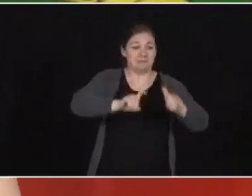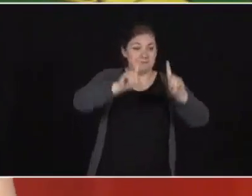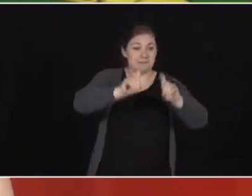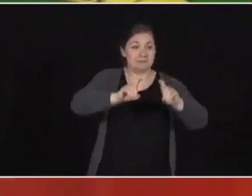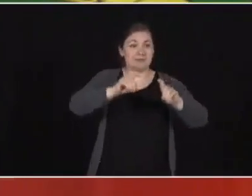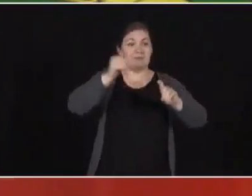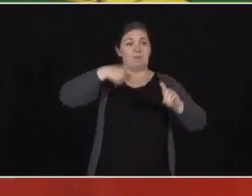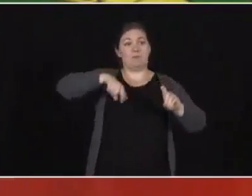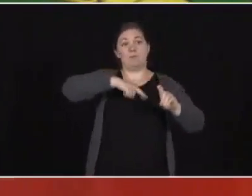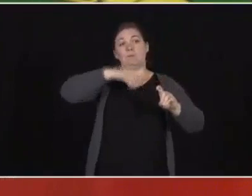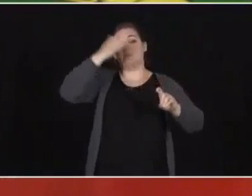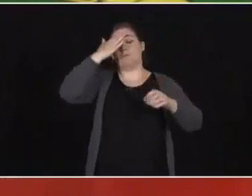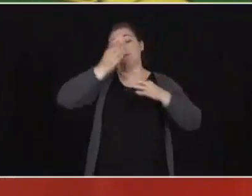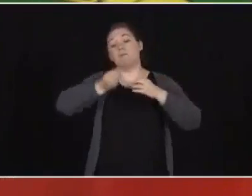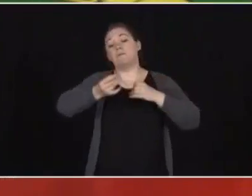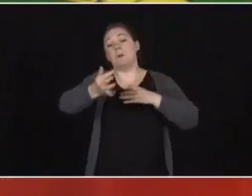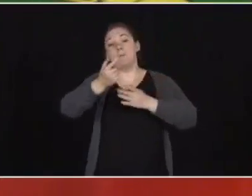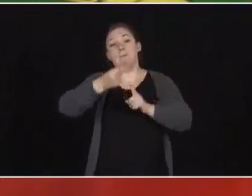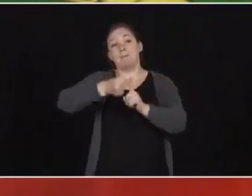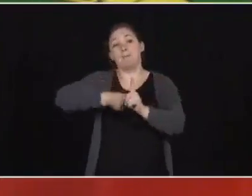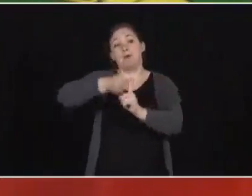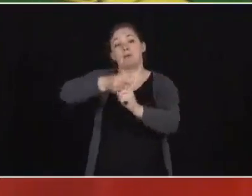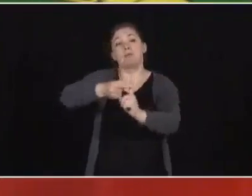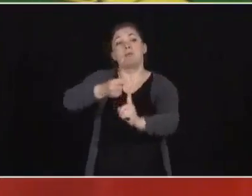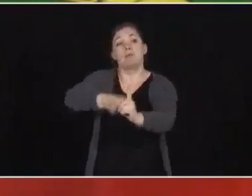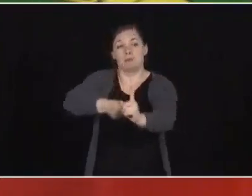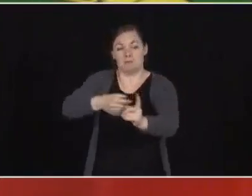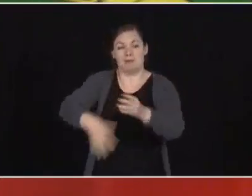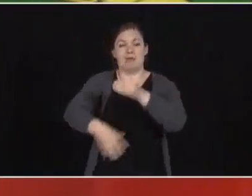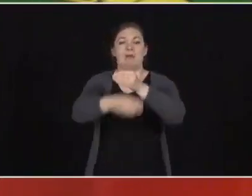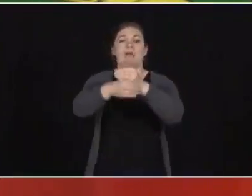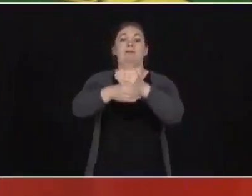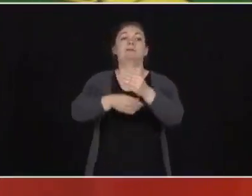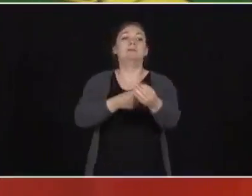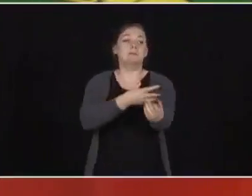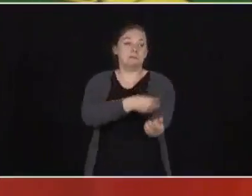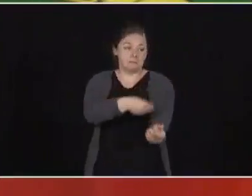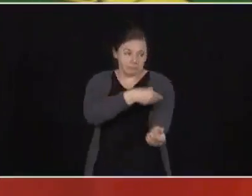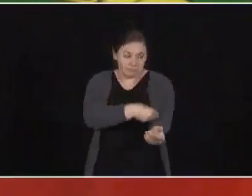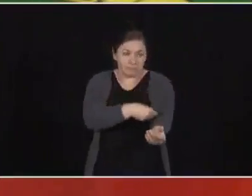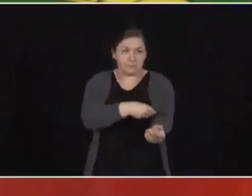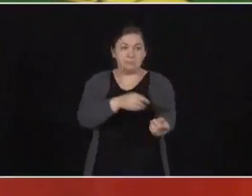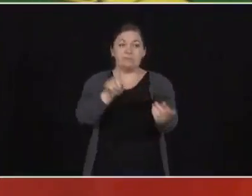We need to how to make sure that if it is offered